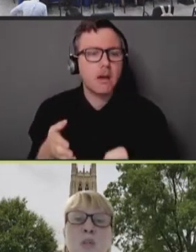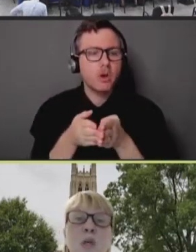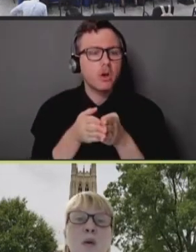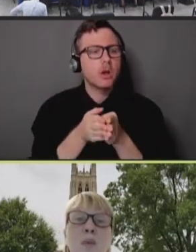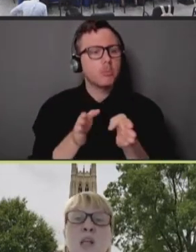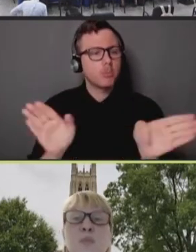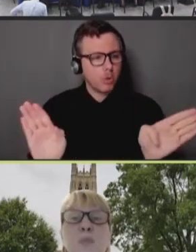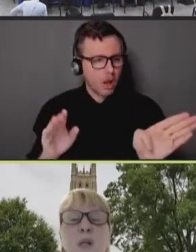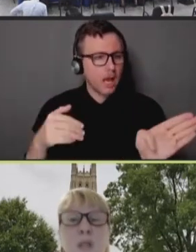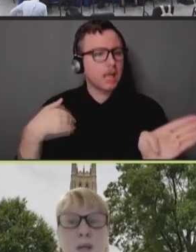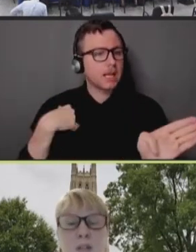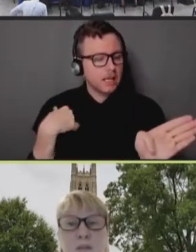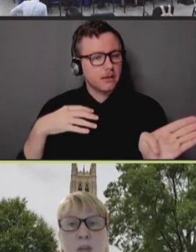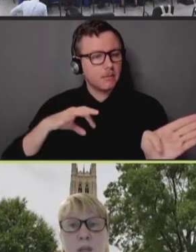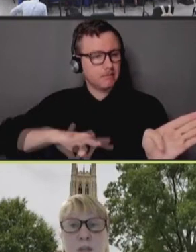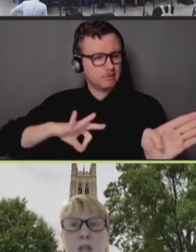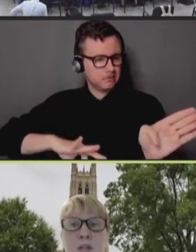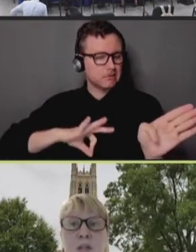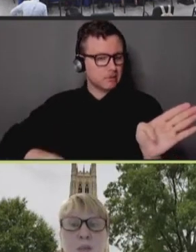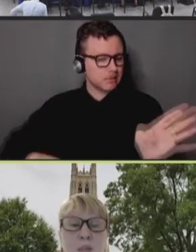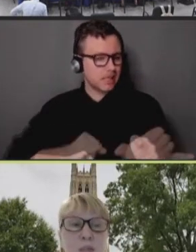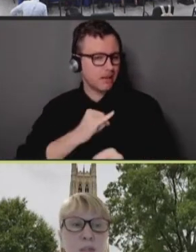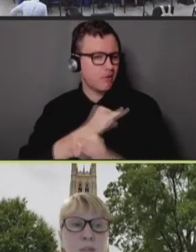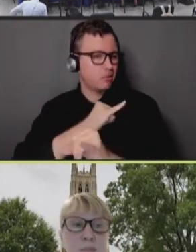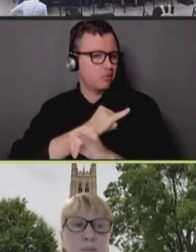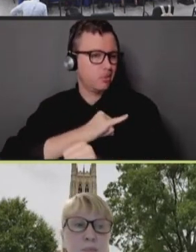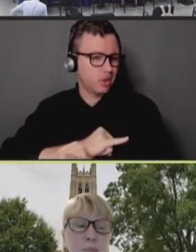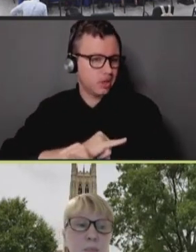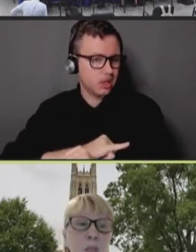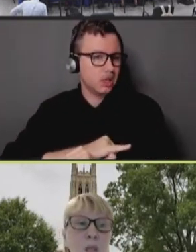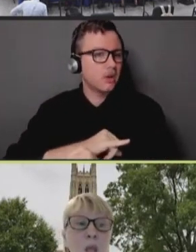immunity might be protected against Alzheimer's disease.